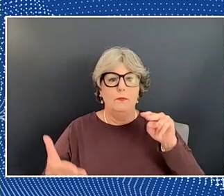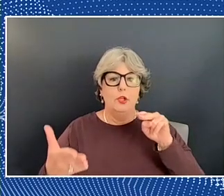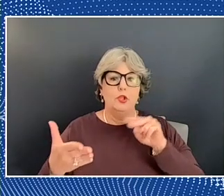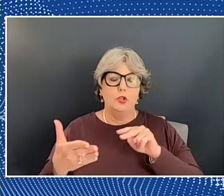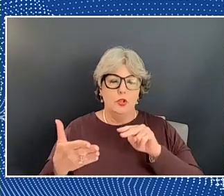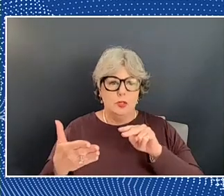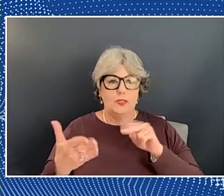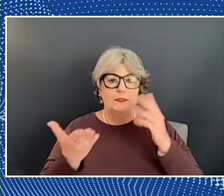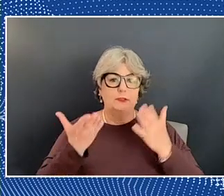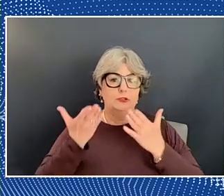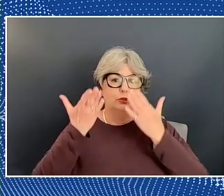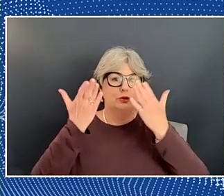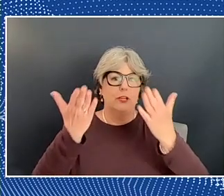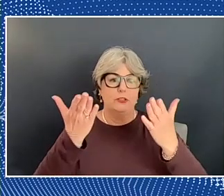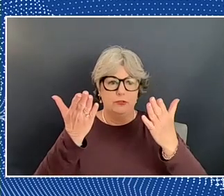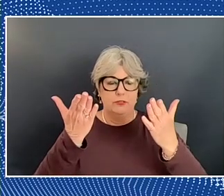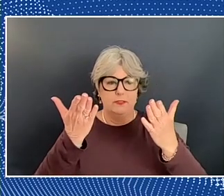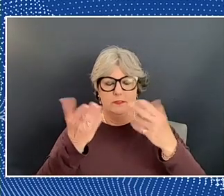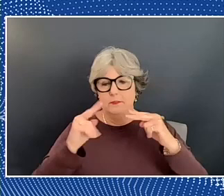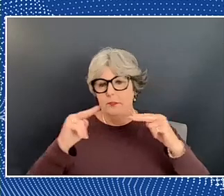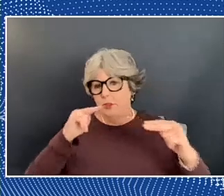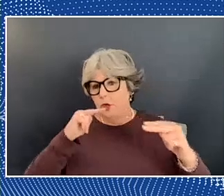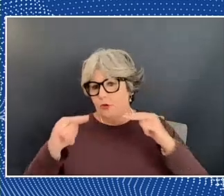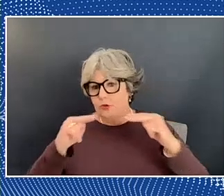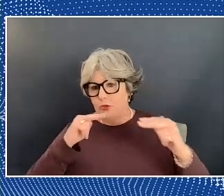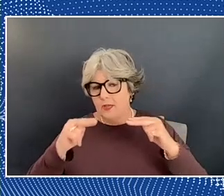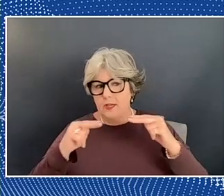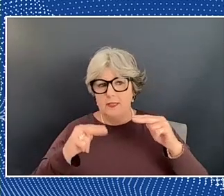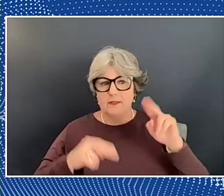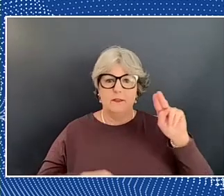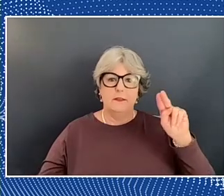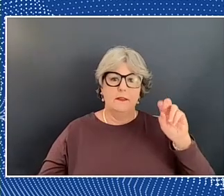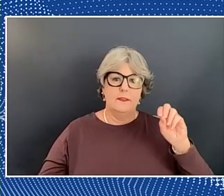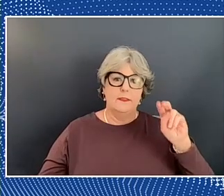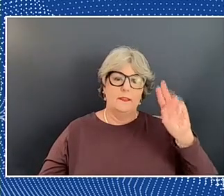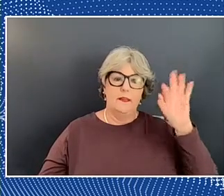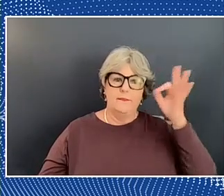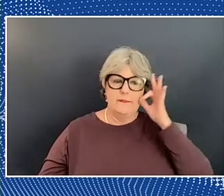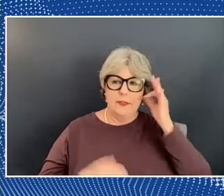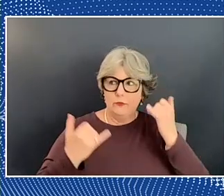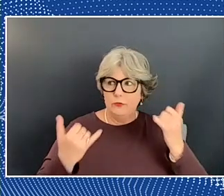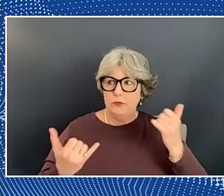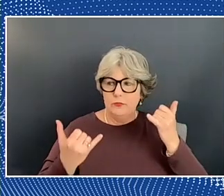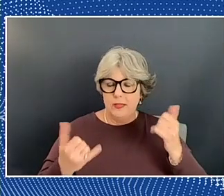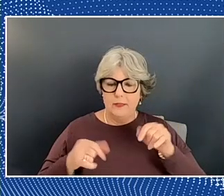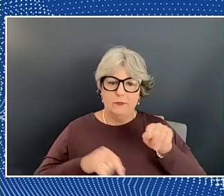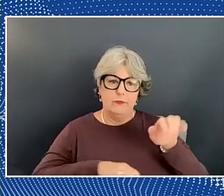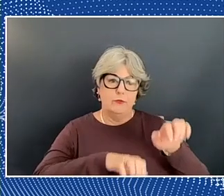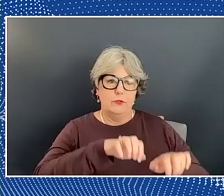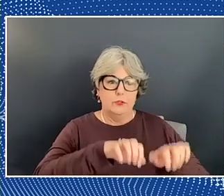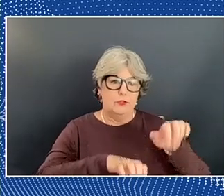suggestions that the negotiators- that the nonfederal negotiators have made to us today and put in the chats, and we will be